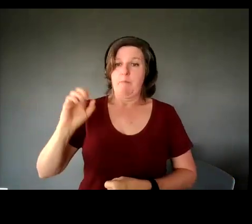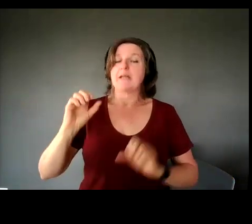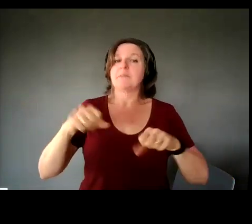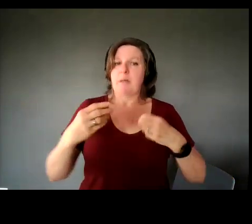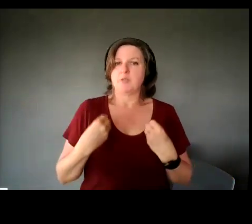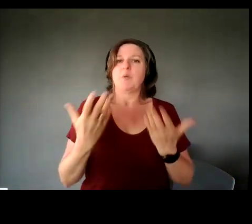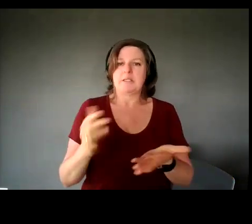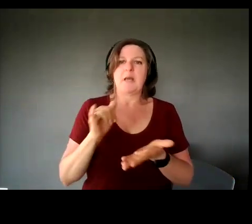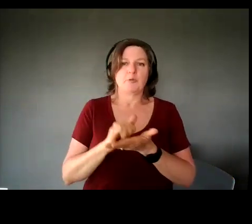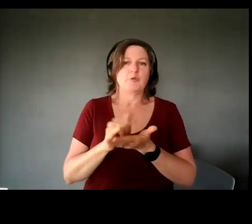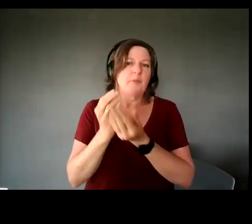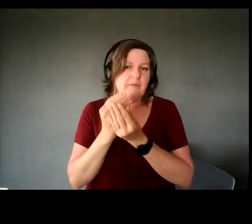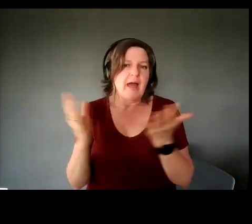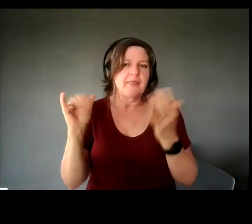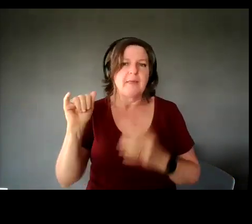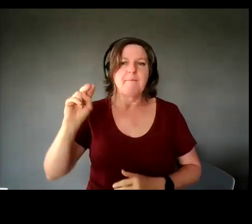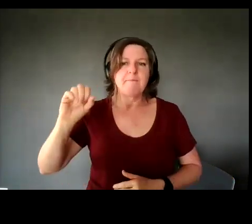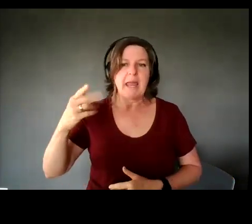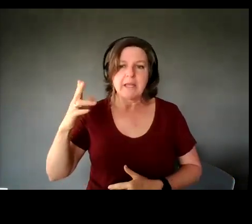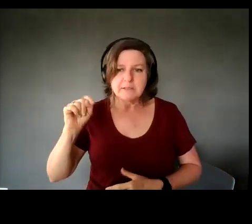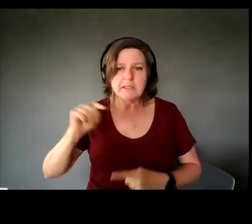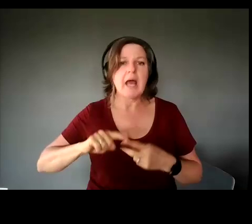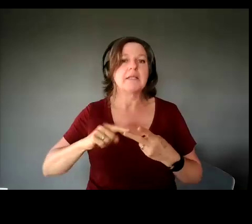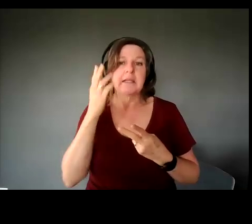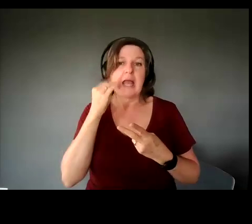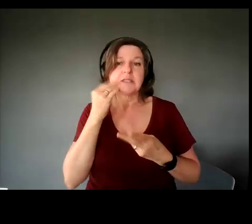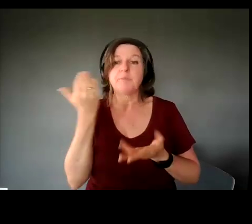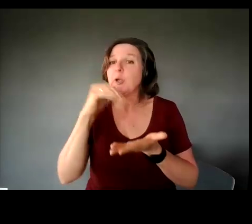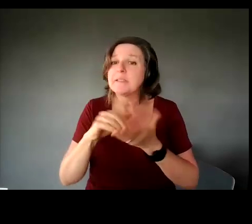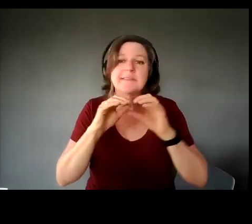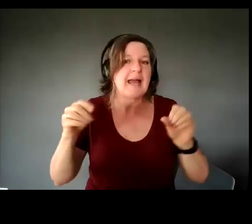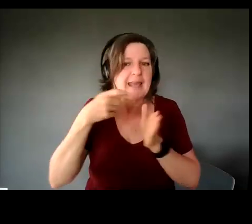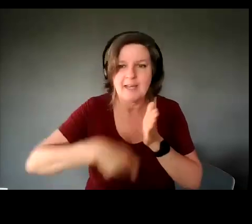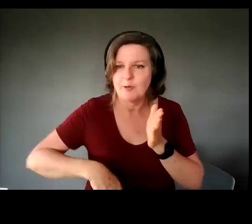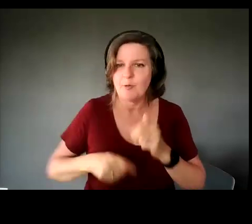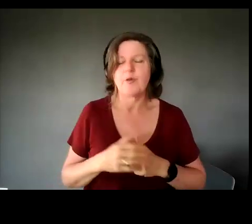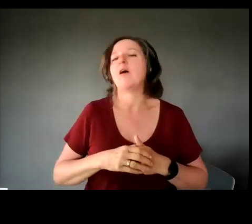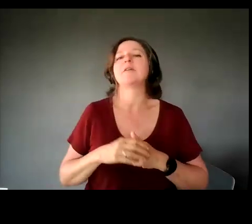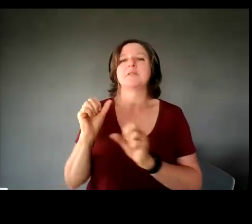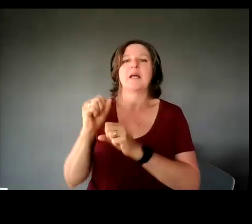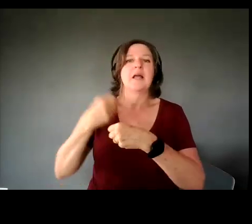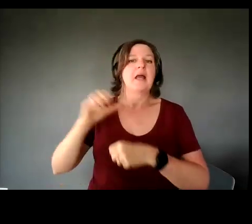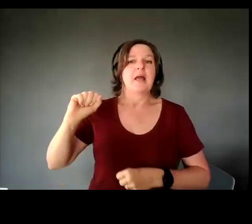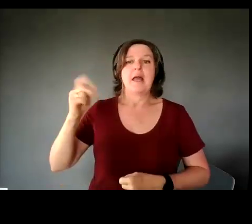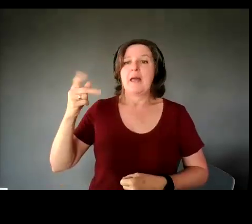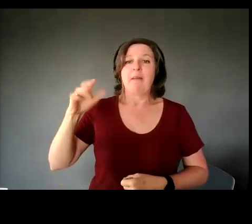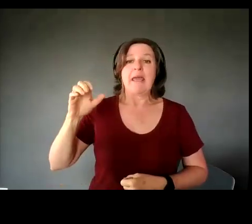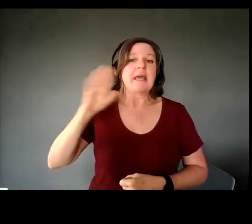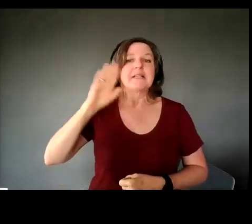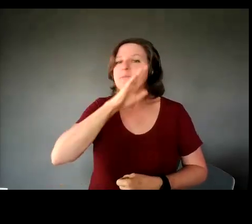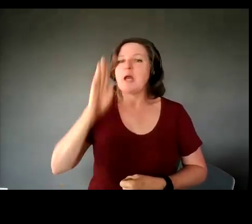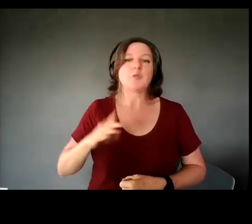Again, at no cost. Making Space will never, ever be will never charge the Disabled talent.